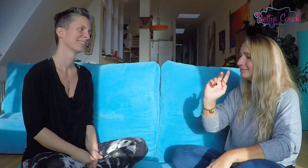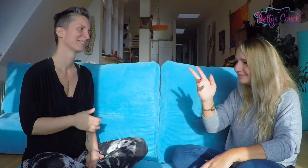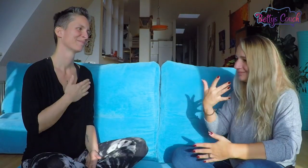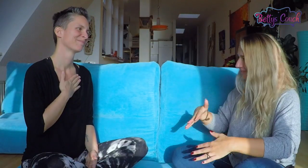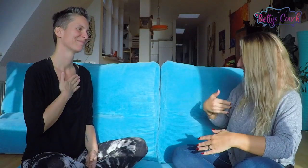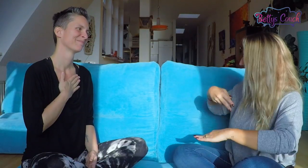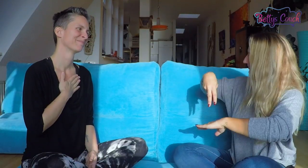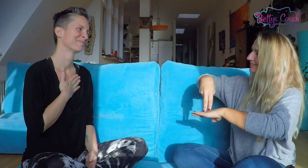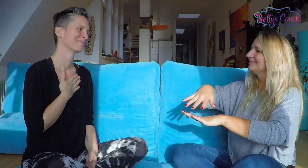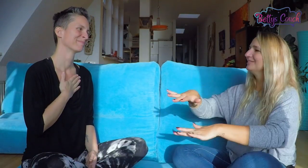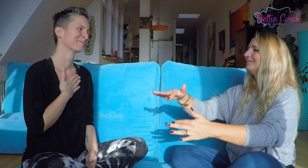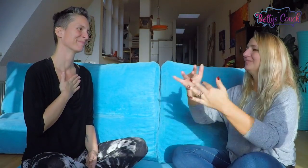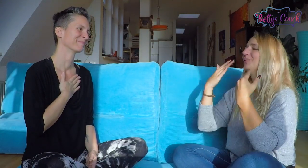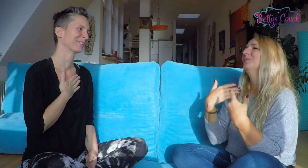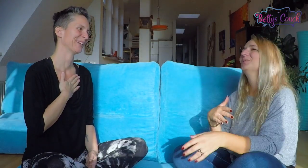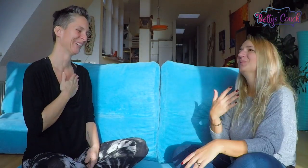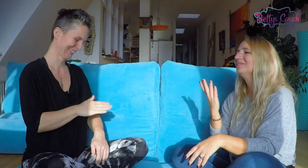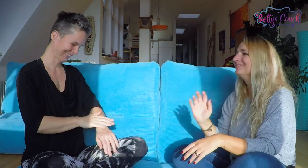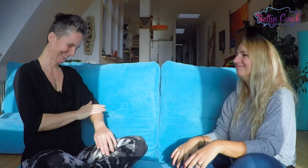Standing there was simply breathtaking. Betty: Oh, I get goose bumps.